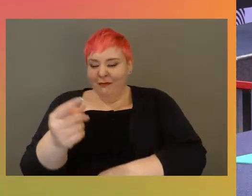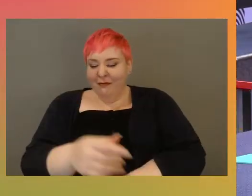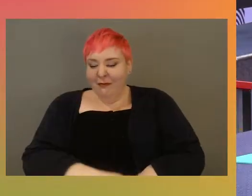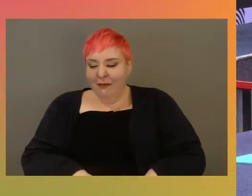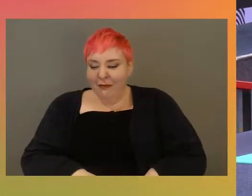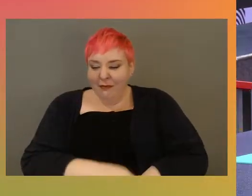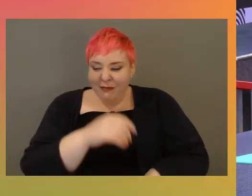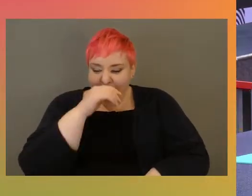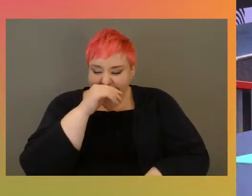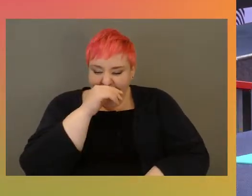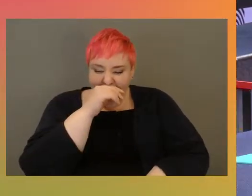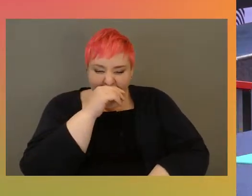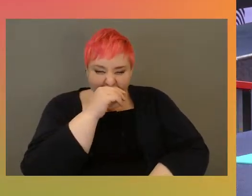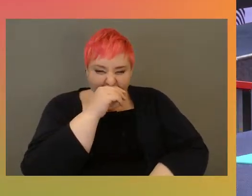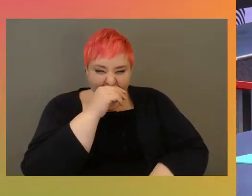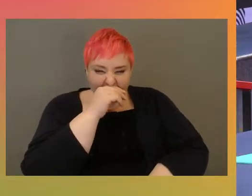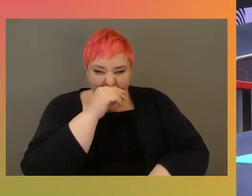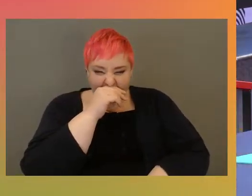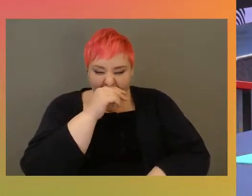THE CHEST TO THE FEET.